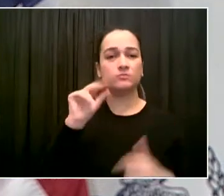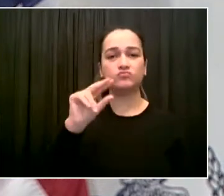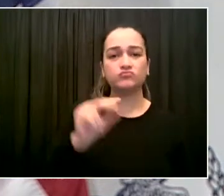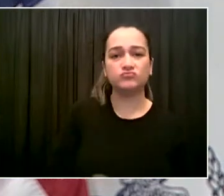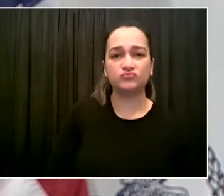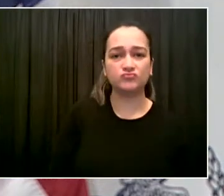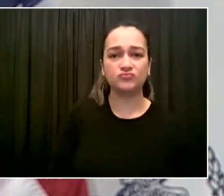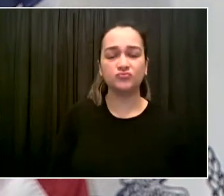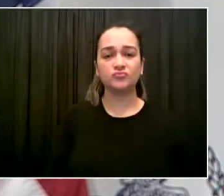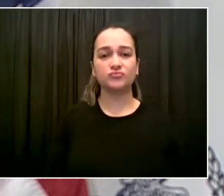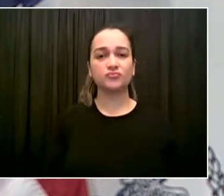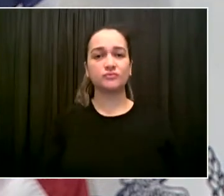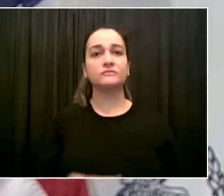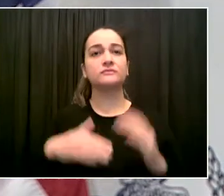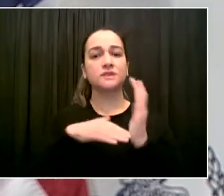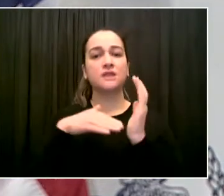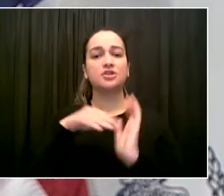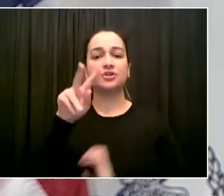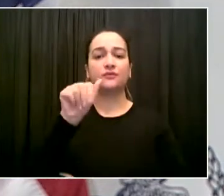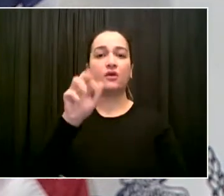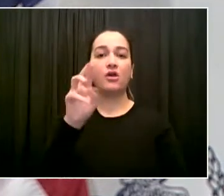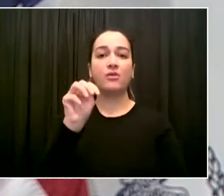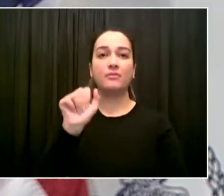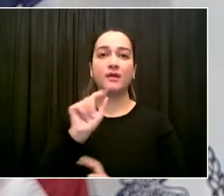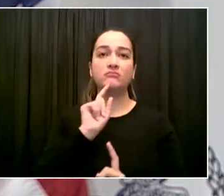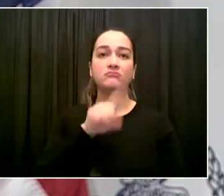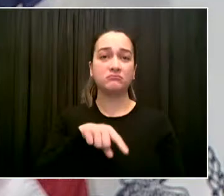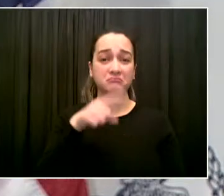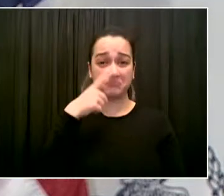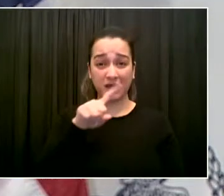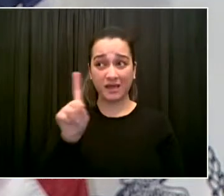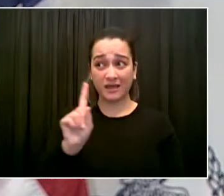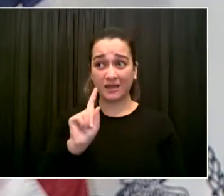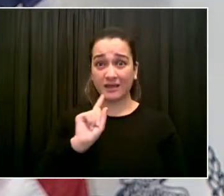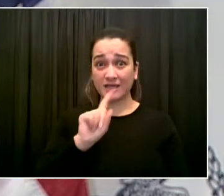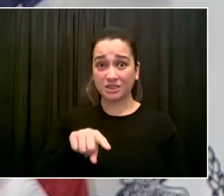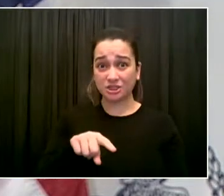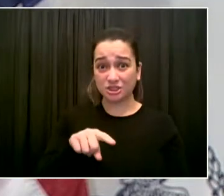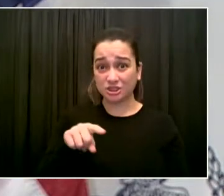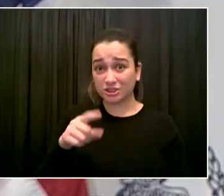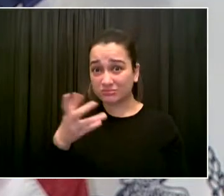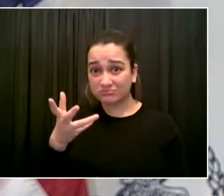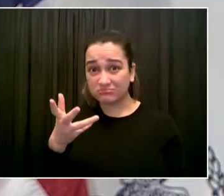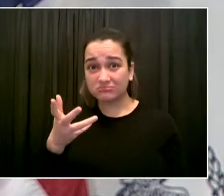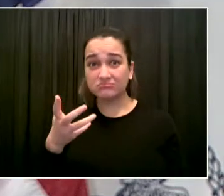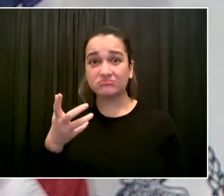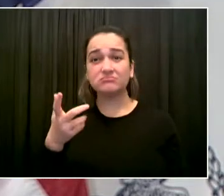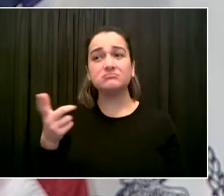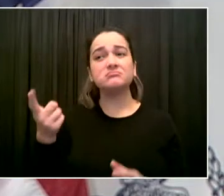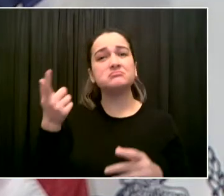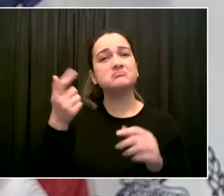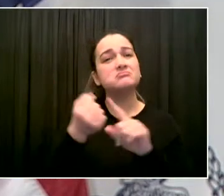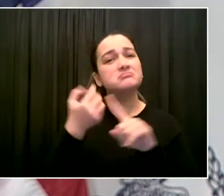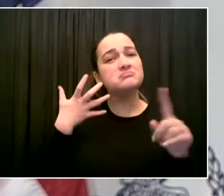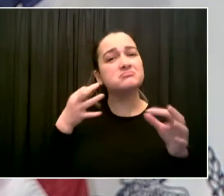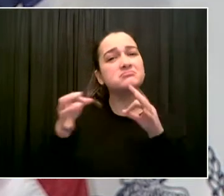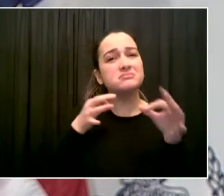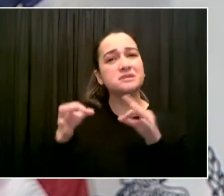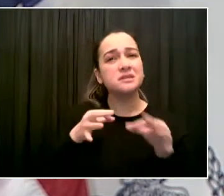ACTIVITY. DR. VARMA, GIVE US, AS YOU OFTEN DO, PERSPECTIVE, NATIONAL AND